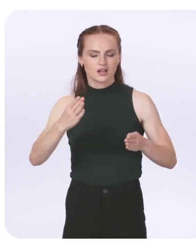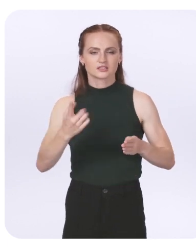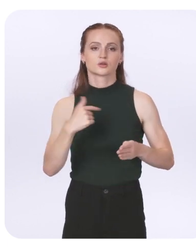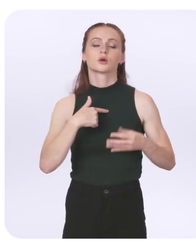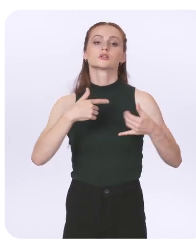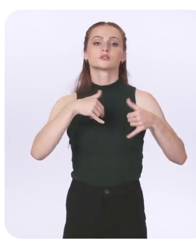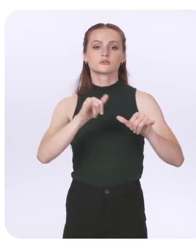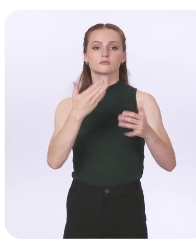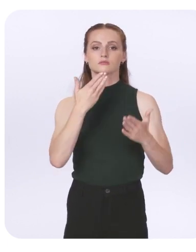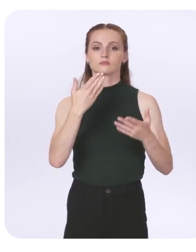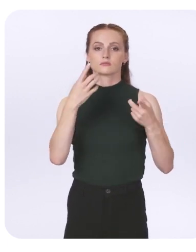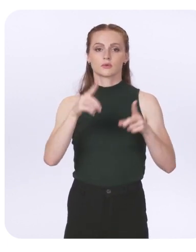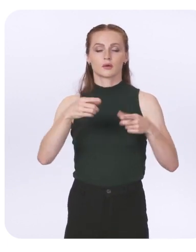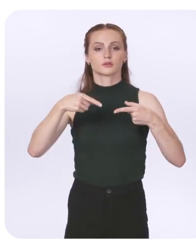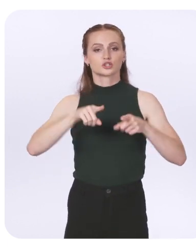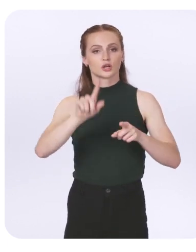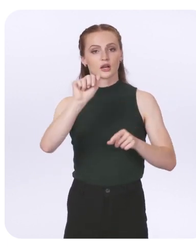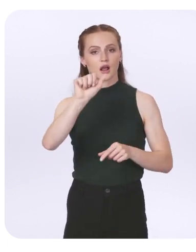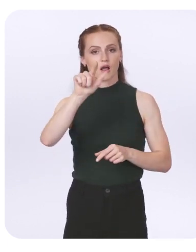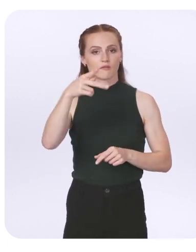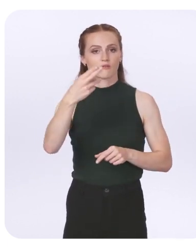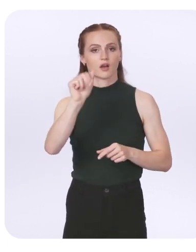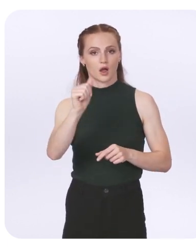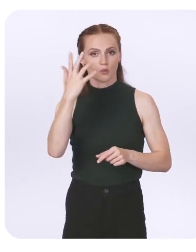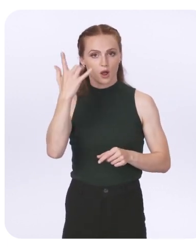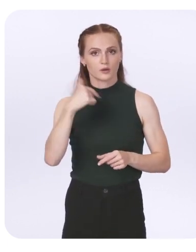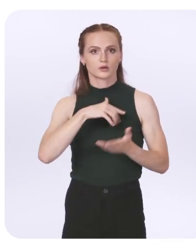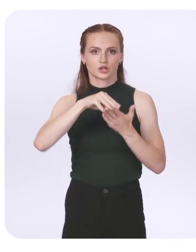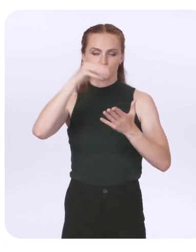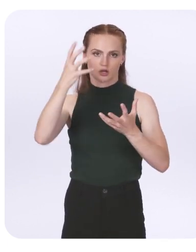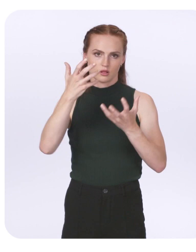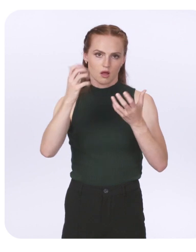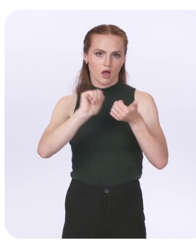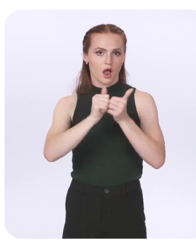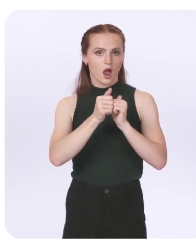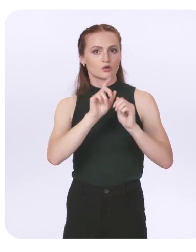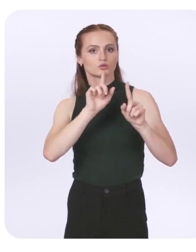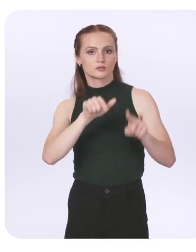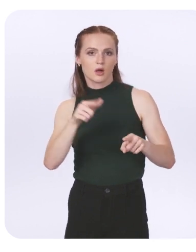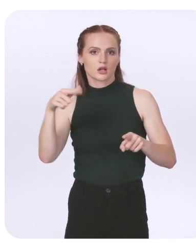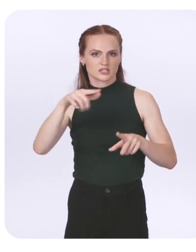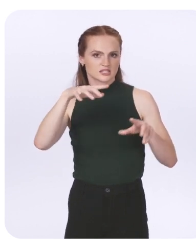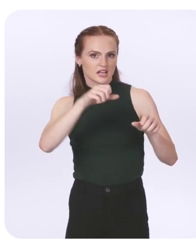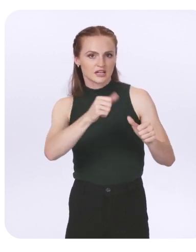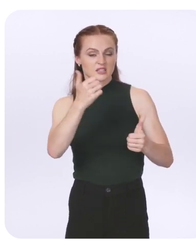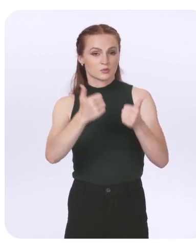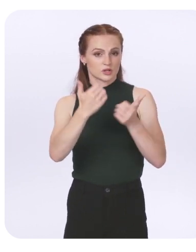because we learned a lot about how to respond and which parts of our game were vulnerable.